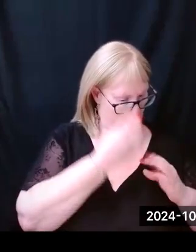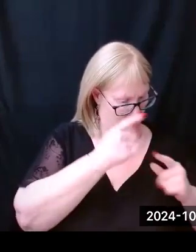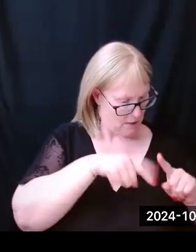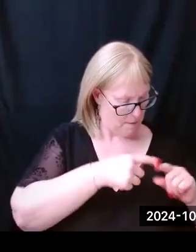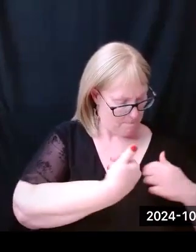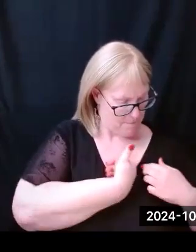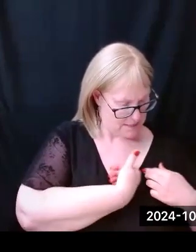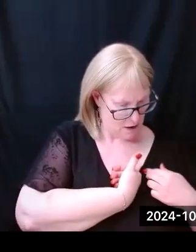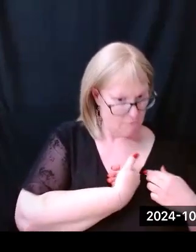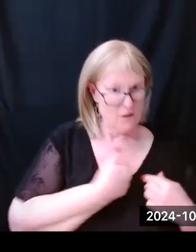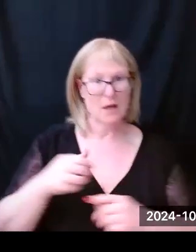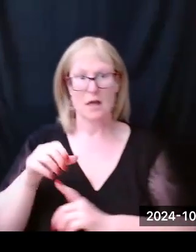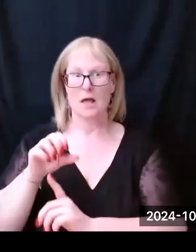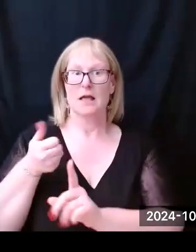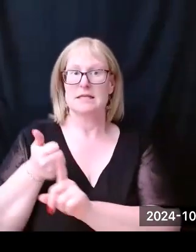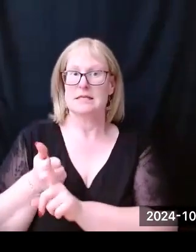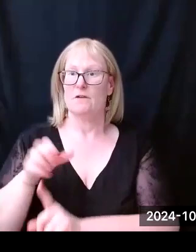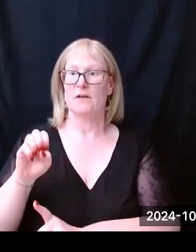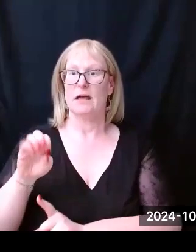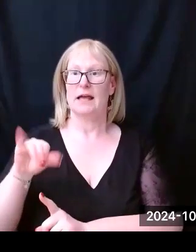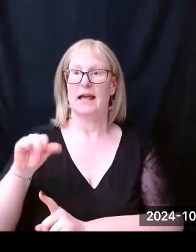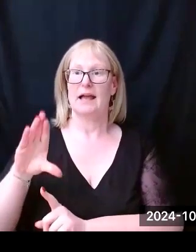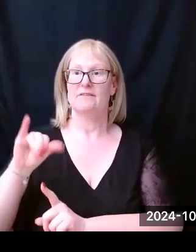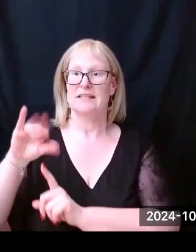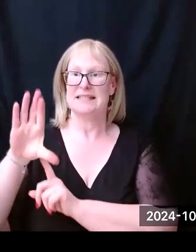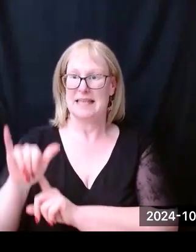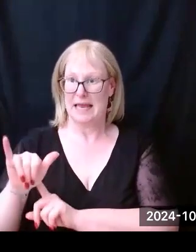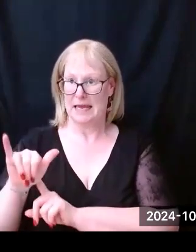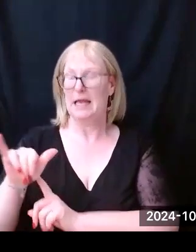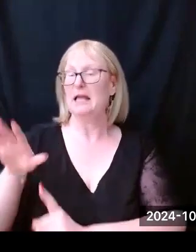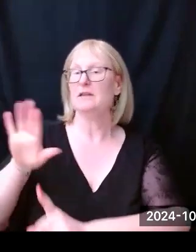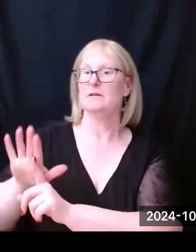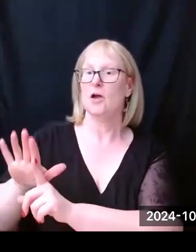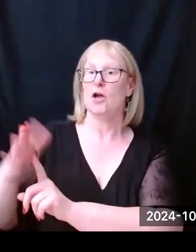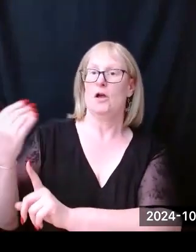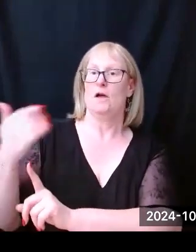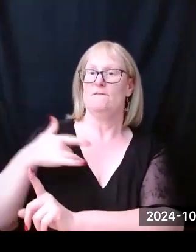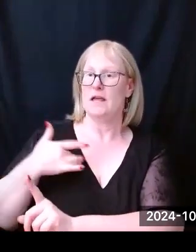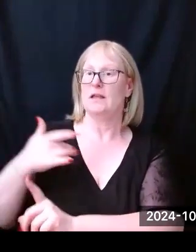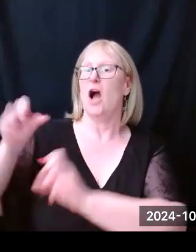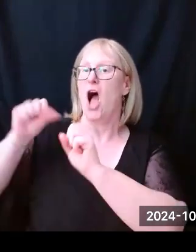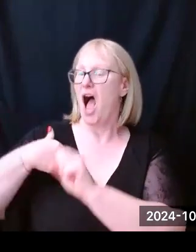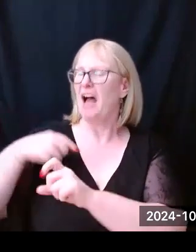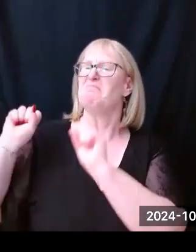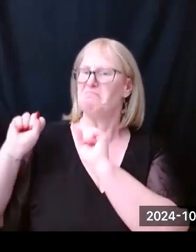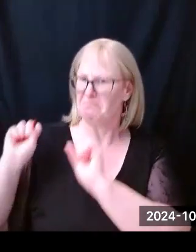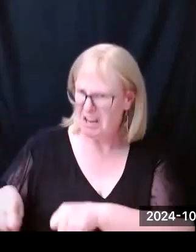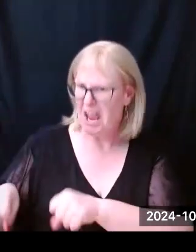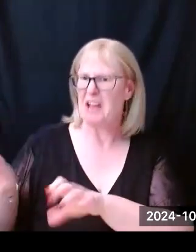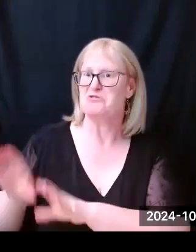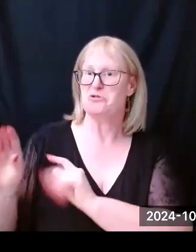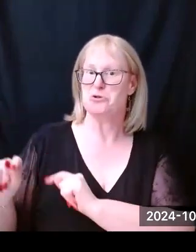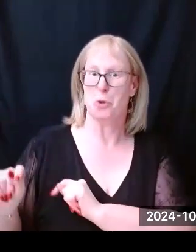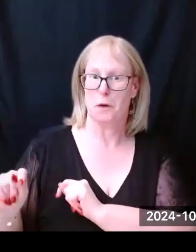We as adults have to support kids in building this ability. This will then support the development of their self-esteem.